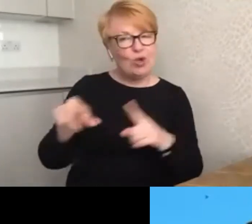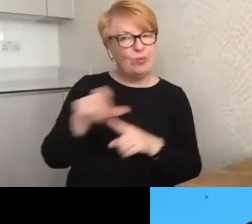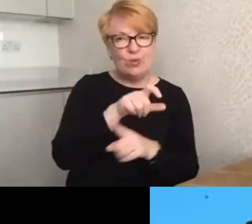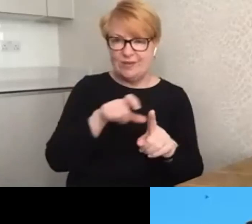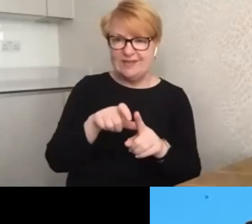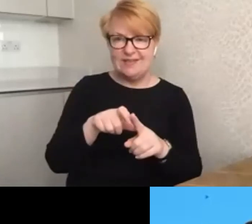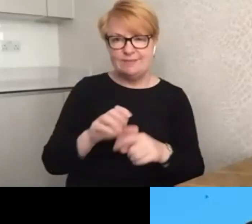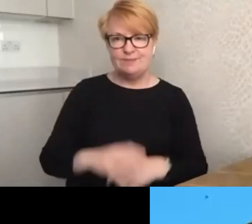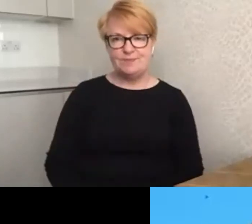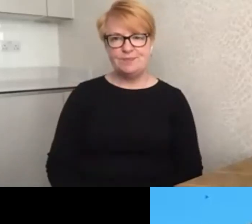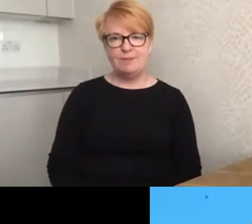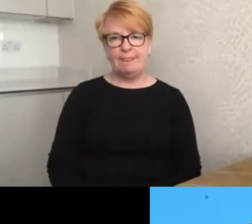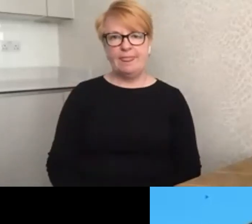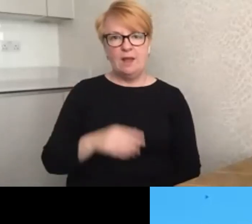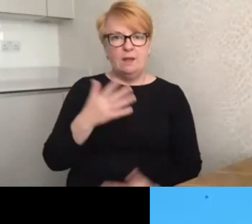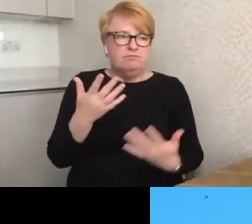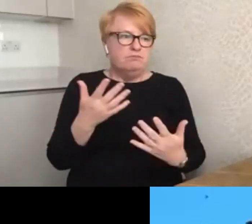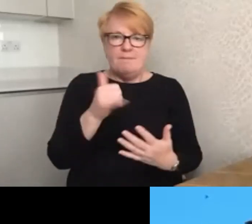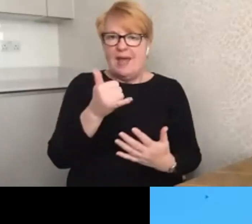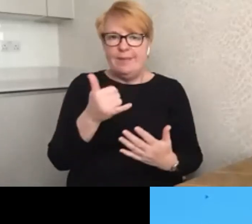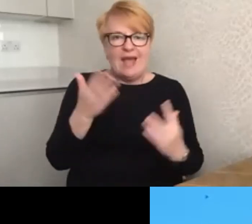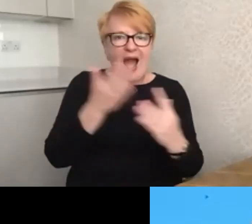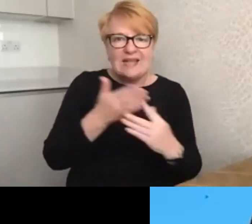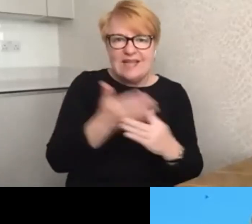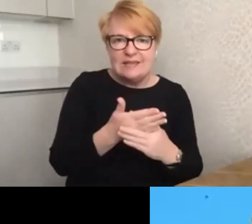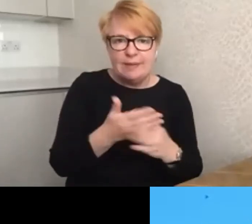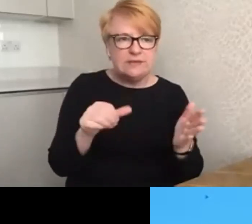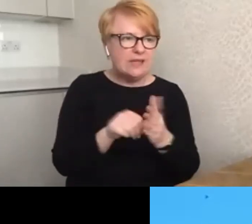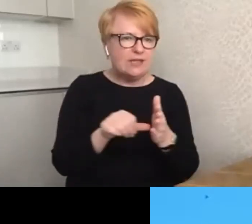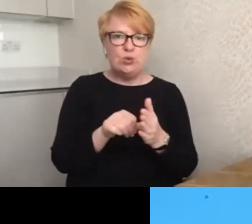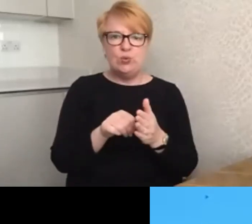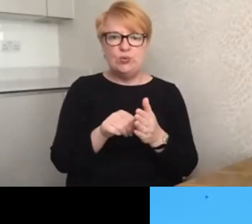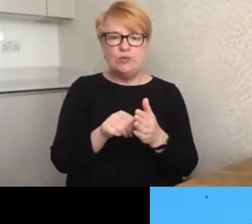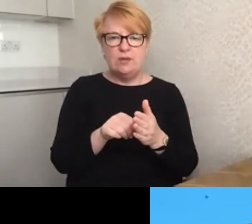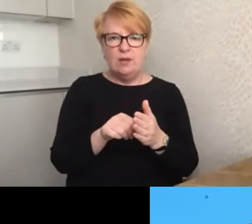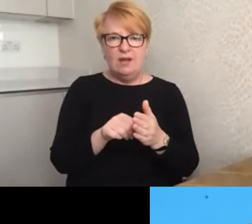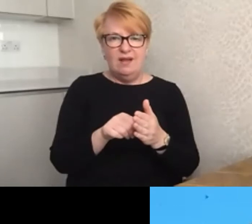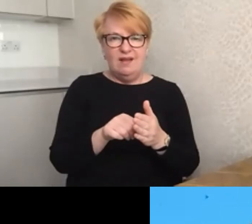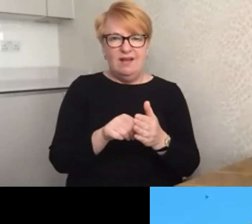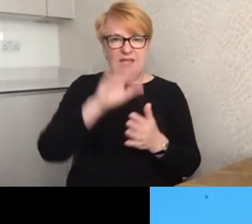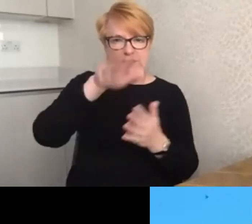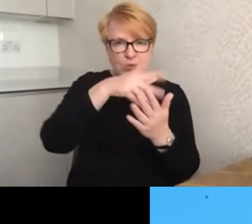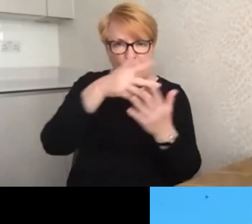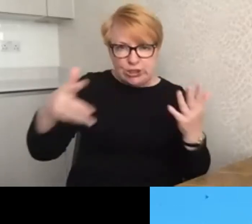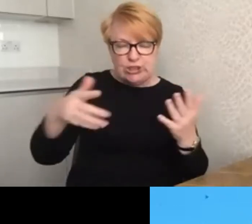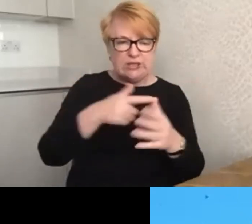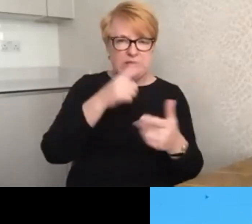If you've got accessibility issues, having hundreds of pages and pages and spreadsheets and targets isn't the most intuitive way